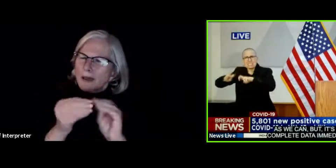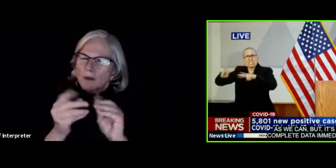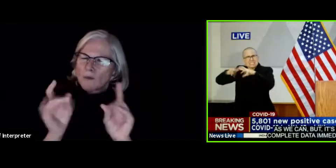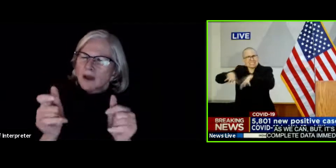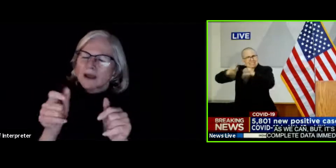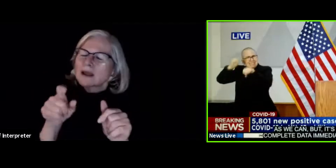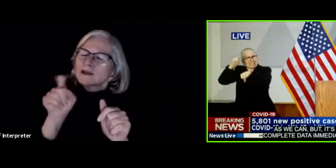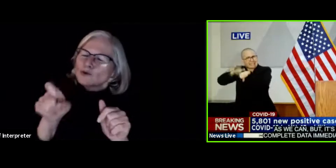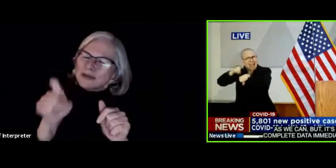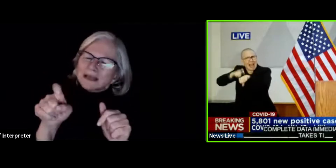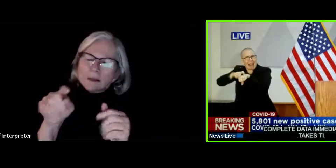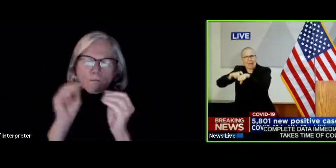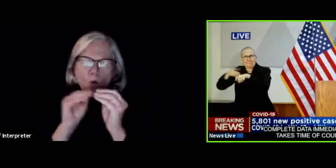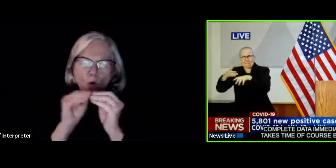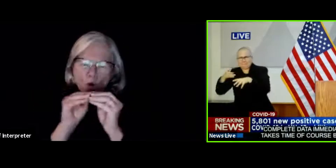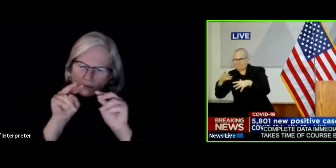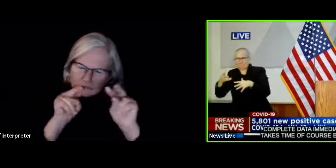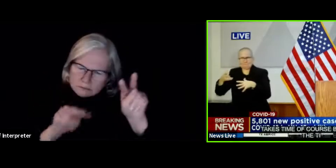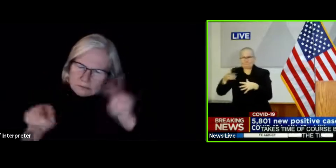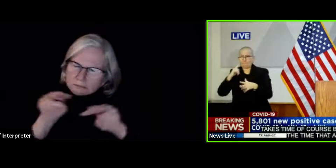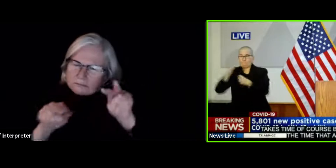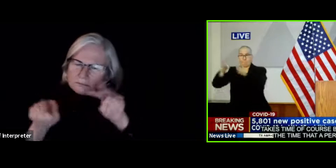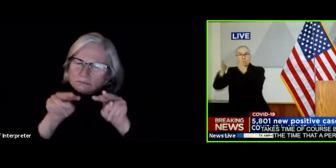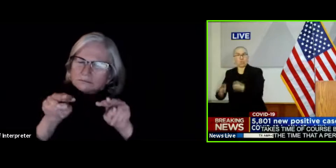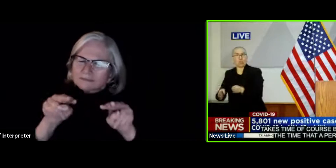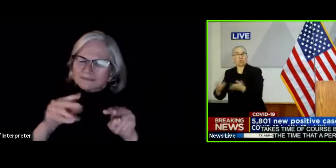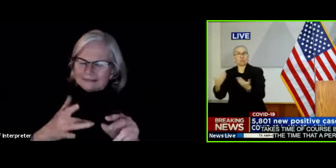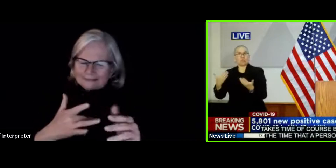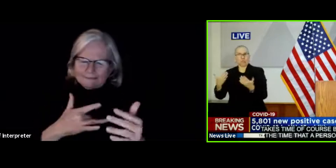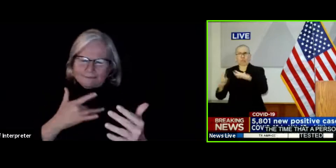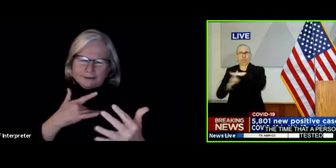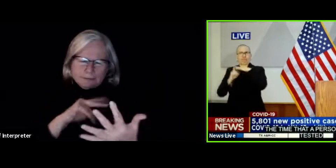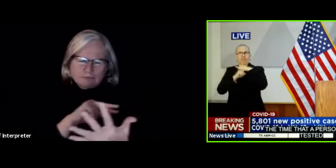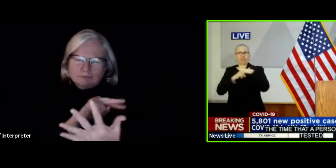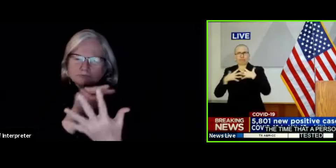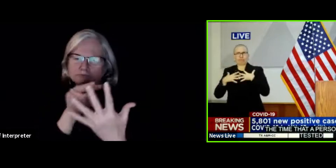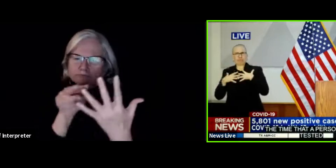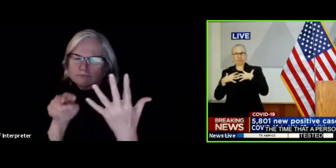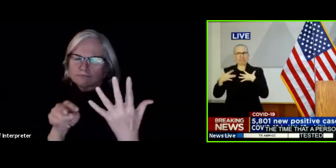BACK TO THEM AND TO M.D.H. AND THEN FOR OUR STAFF TO GO THROUGH QUITE AN ELABORATE